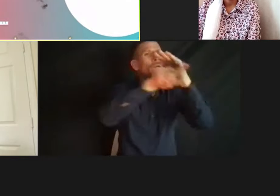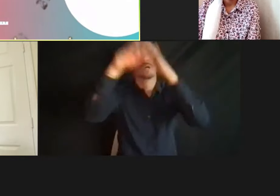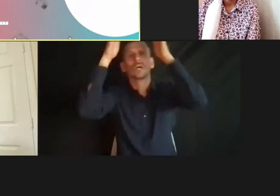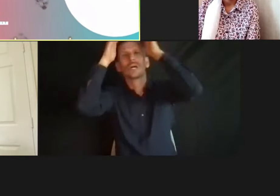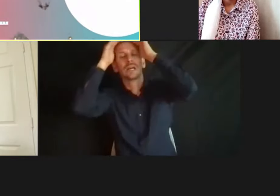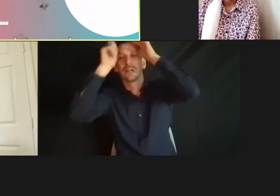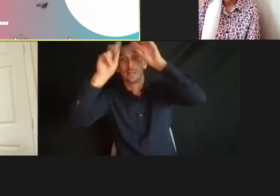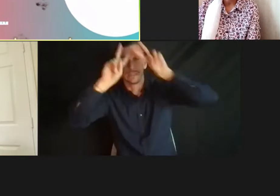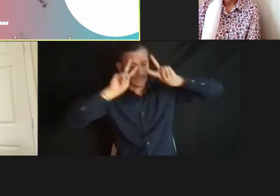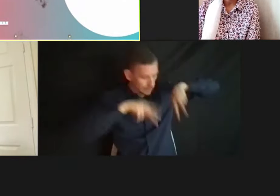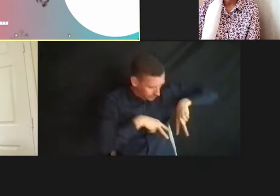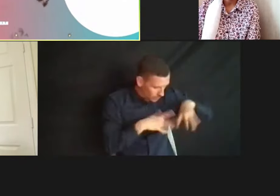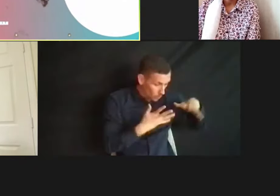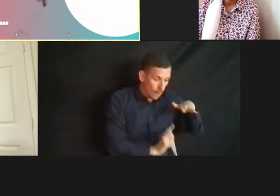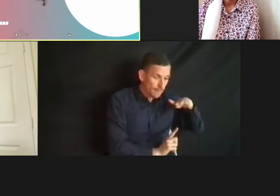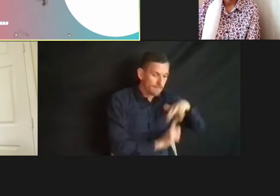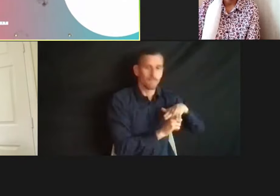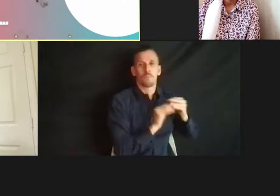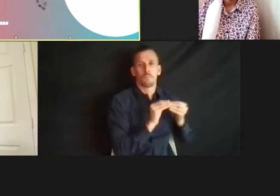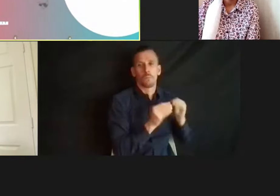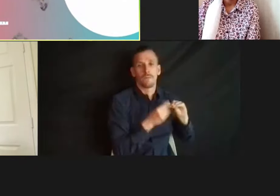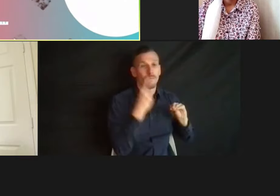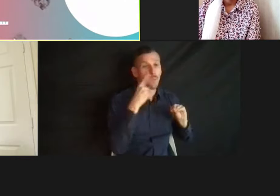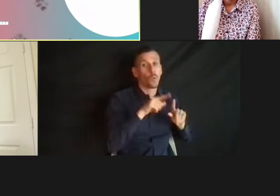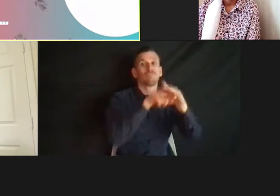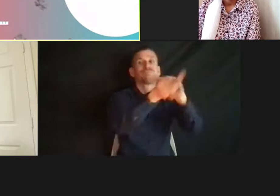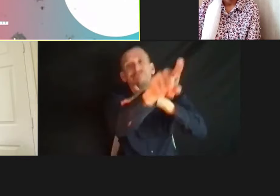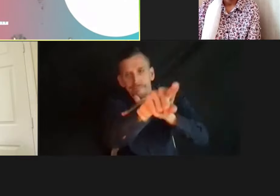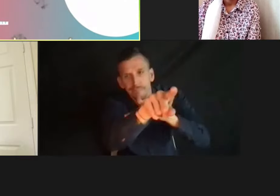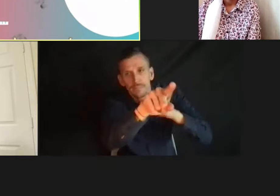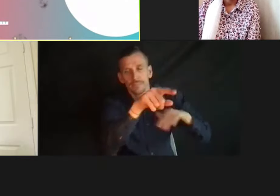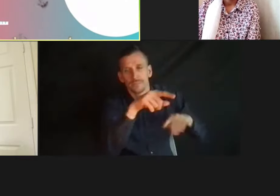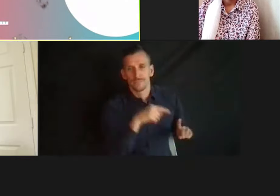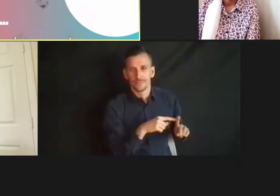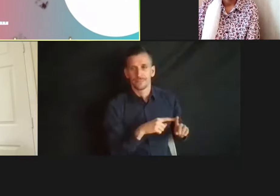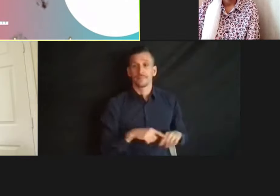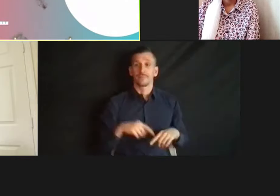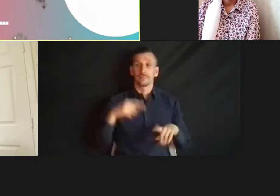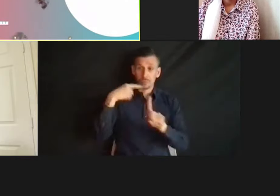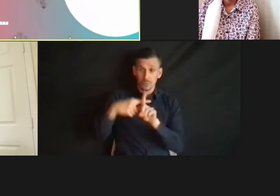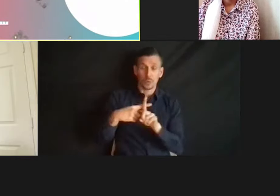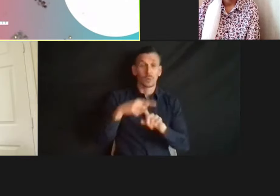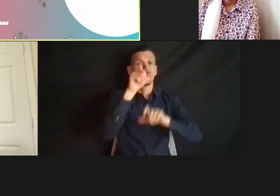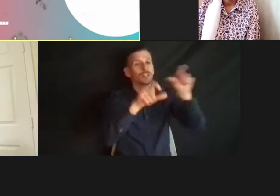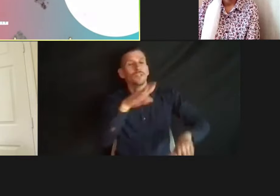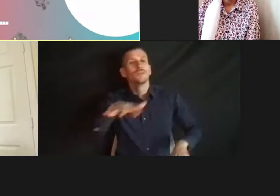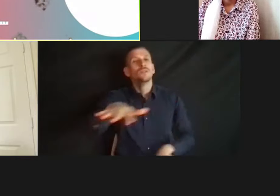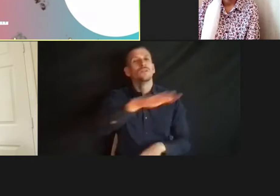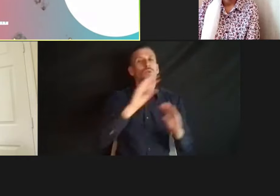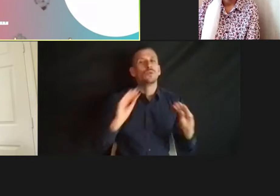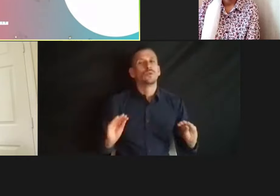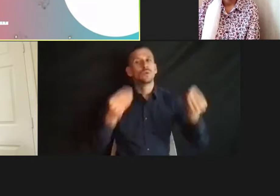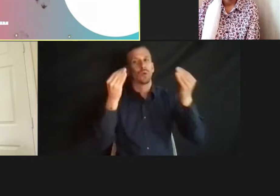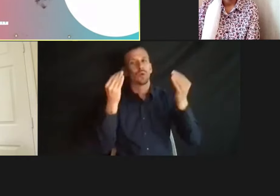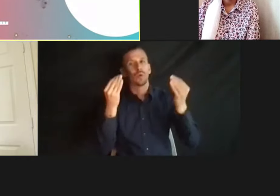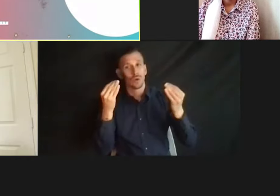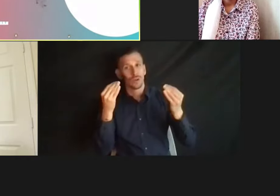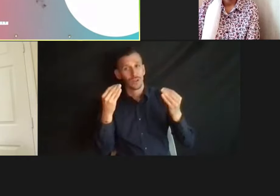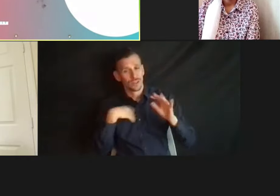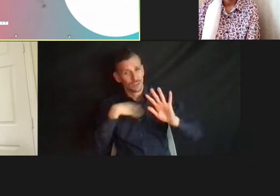to say something to the youth about taking action. We should not ignore our passion or potential in